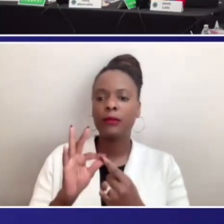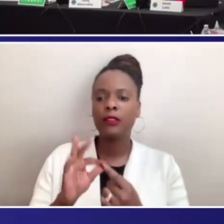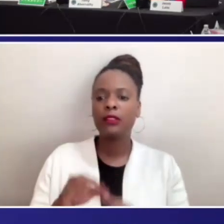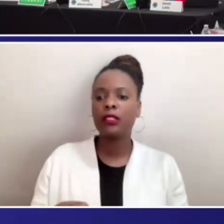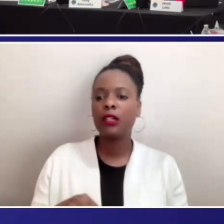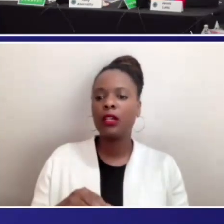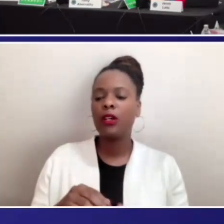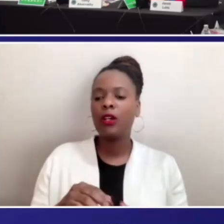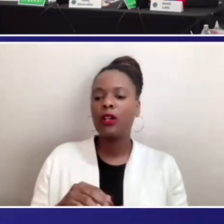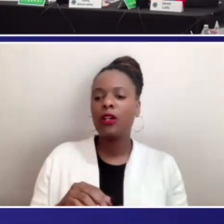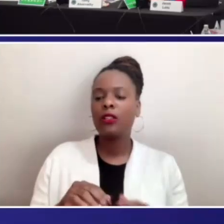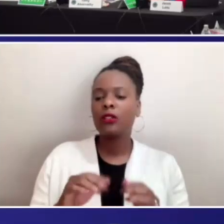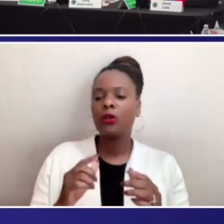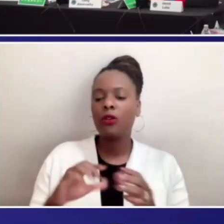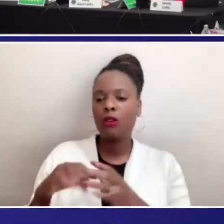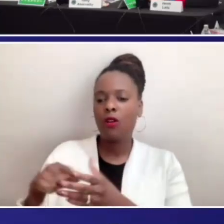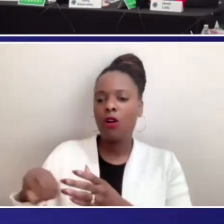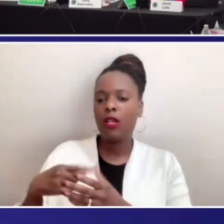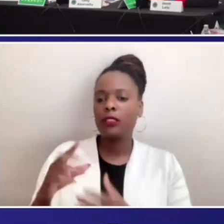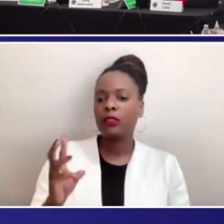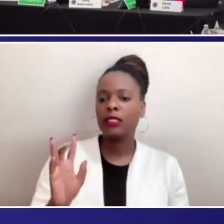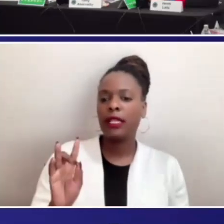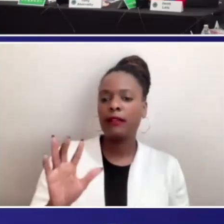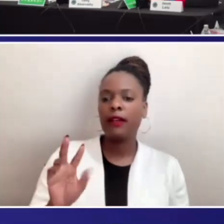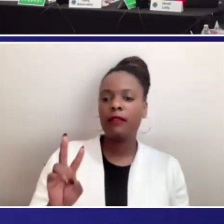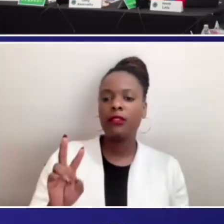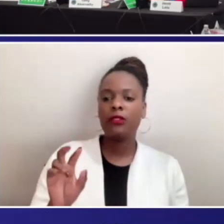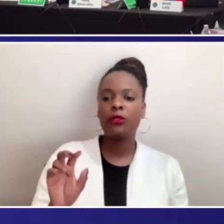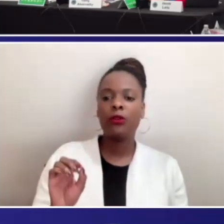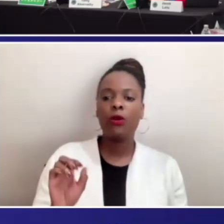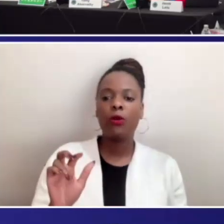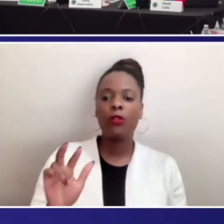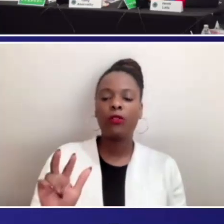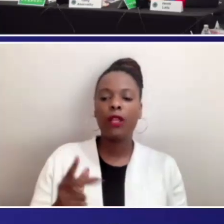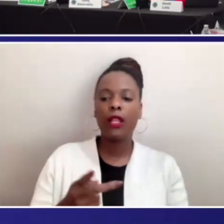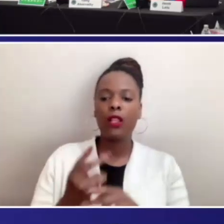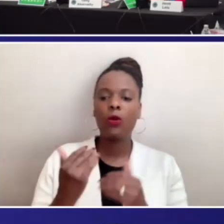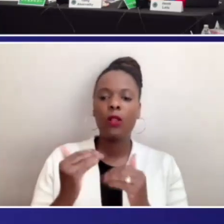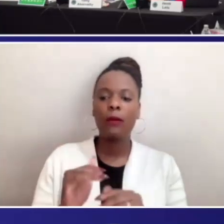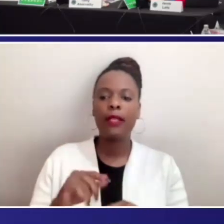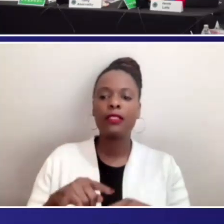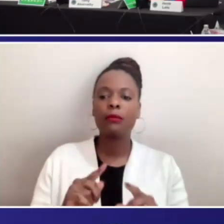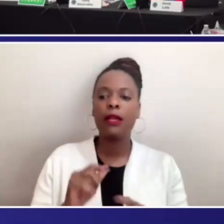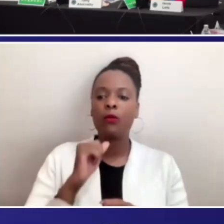limits. I know you said we are not looking at 203(m)(1). Did you mention any other exclusion?